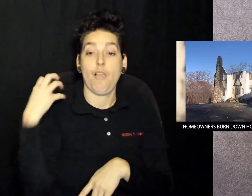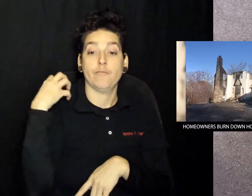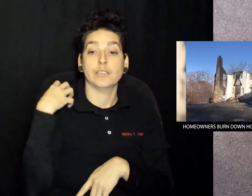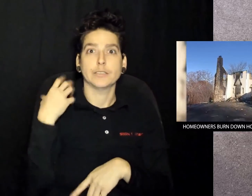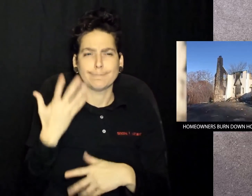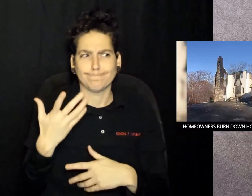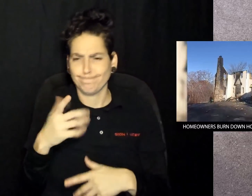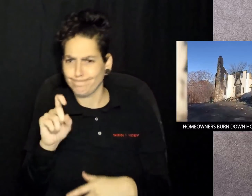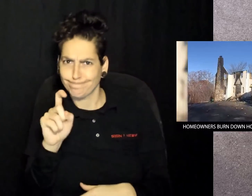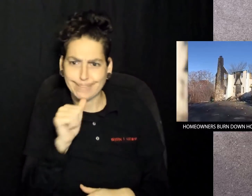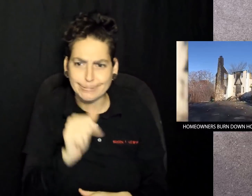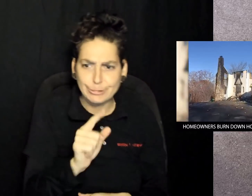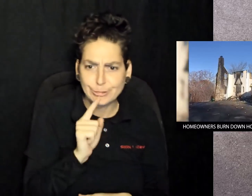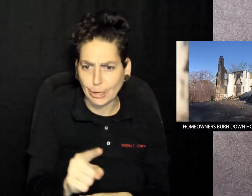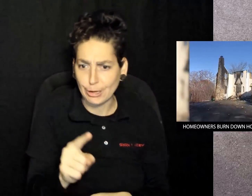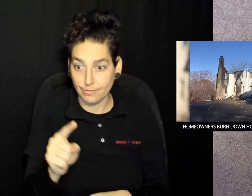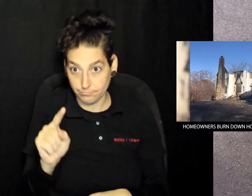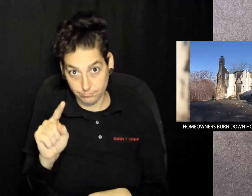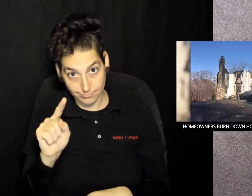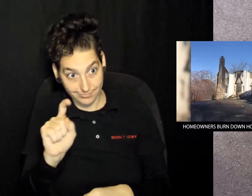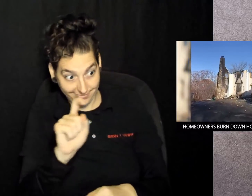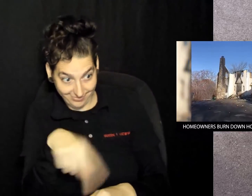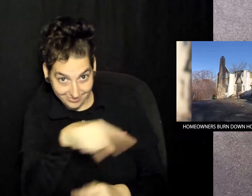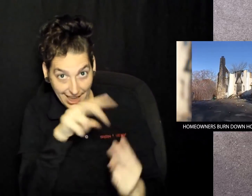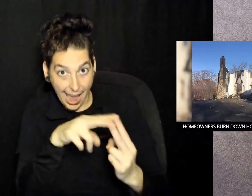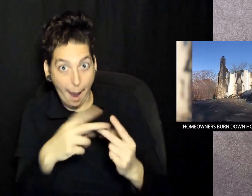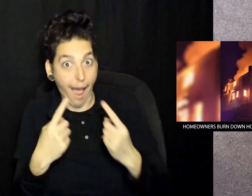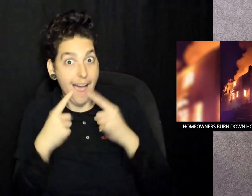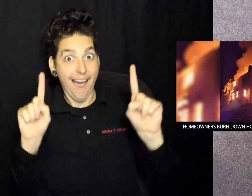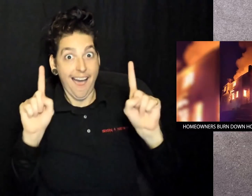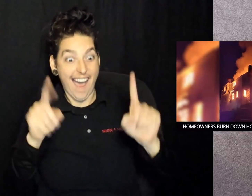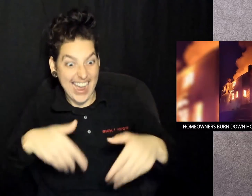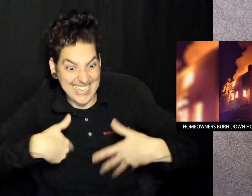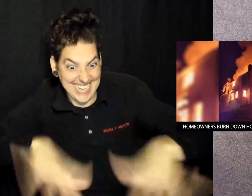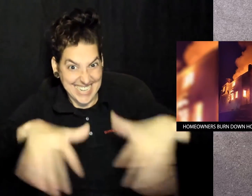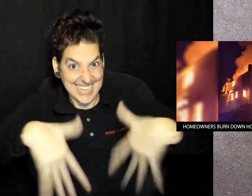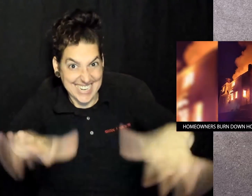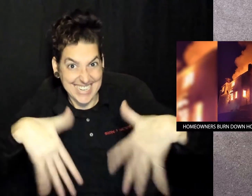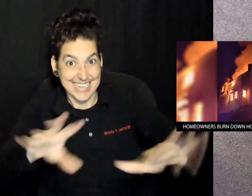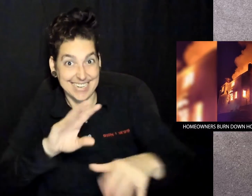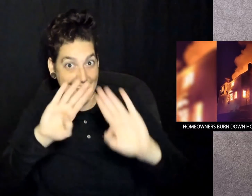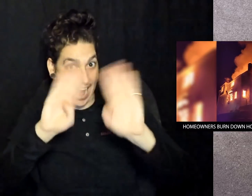fire officials don't even know if the couple succeeded in ridding the house of snakes